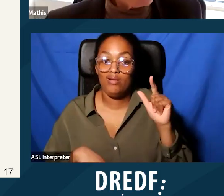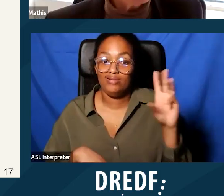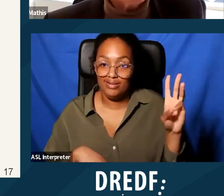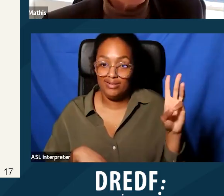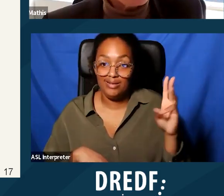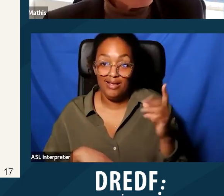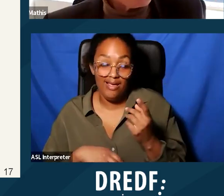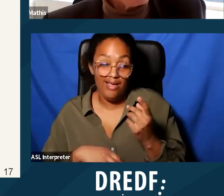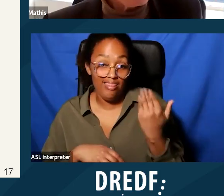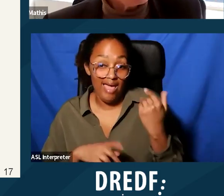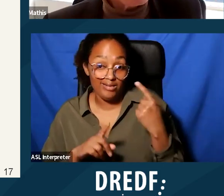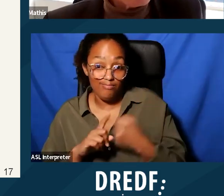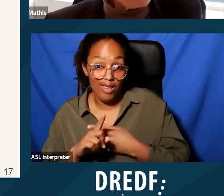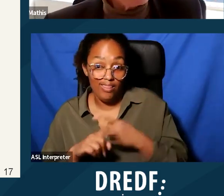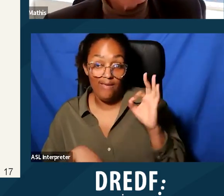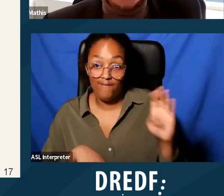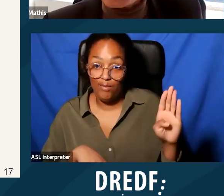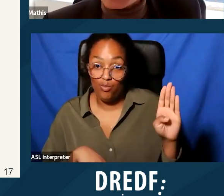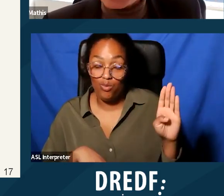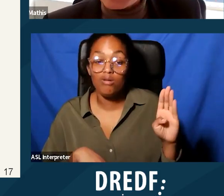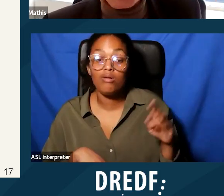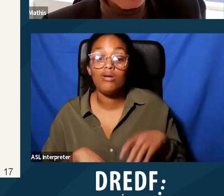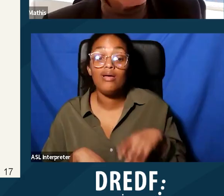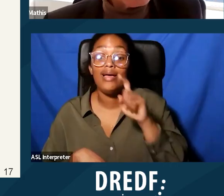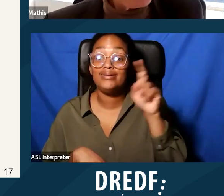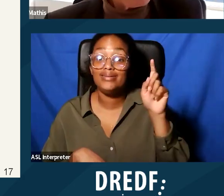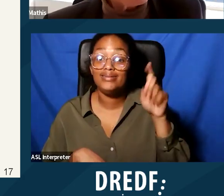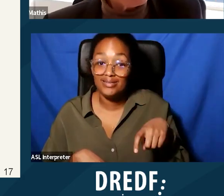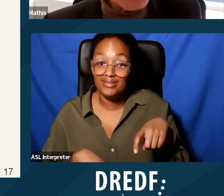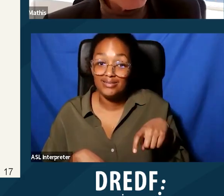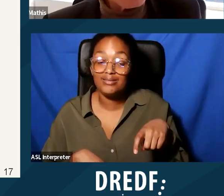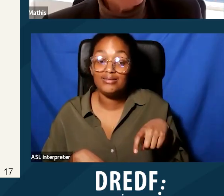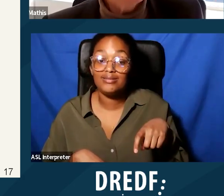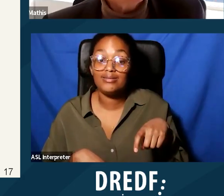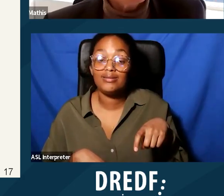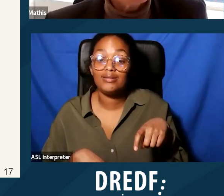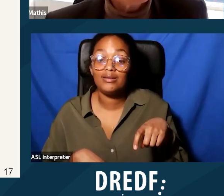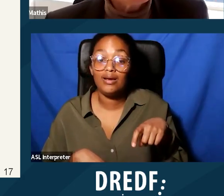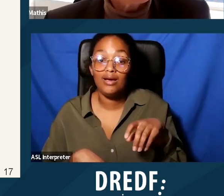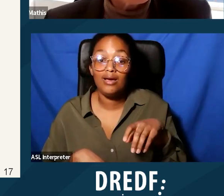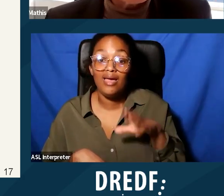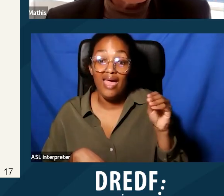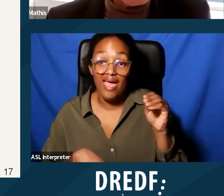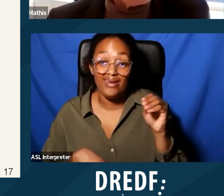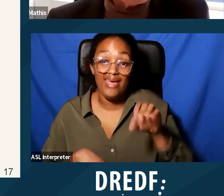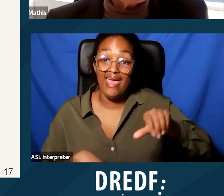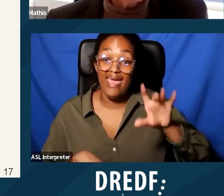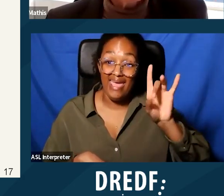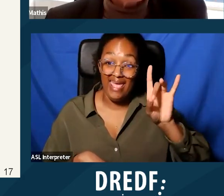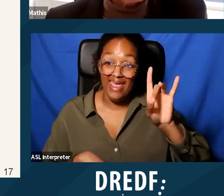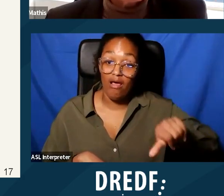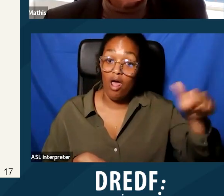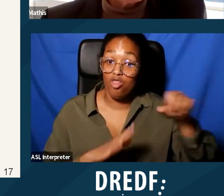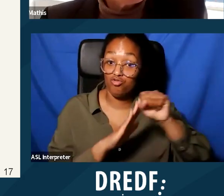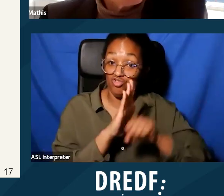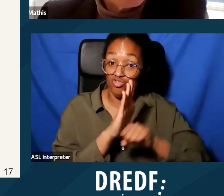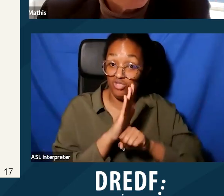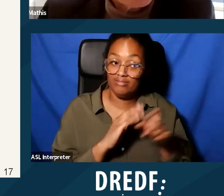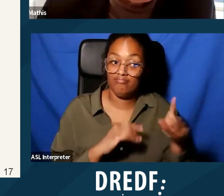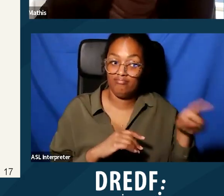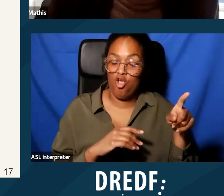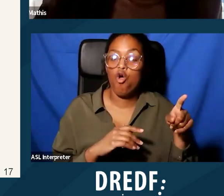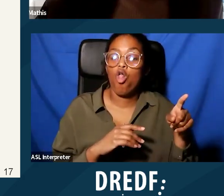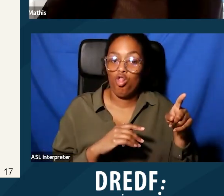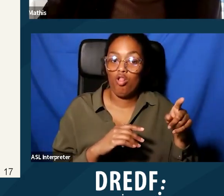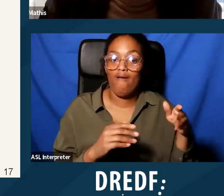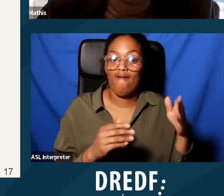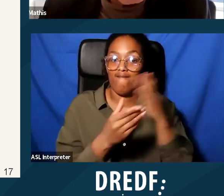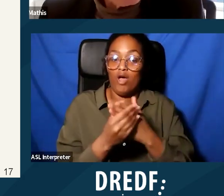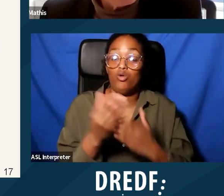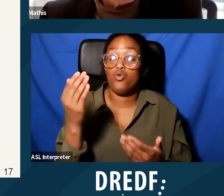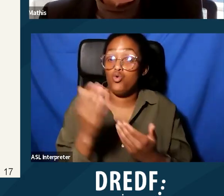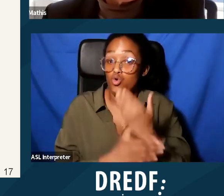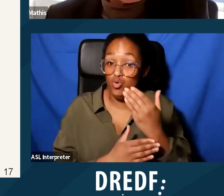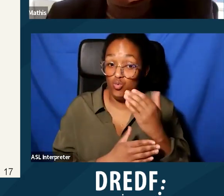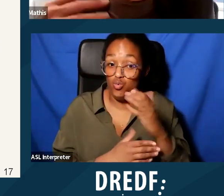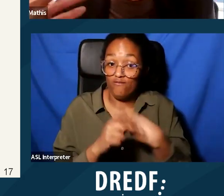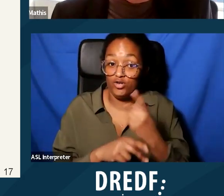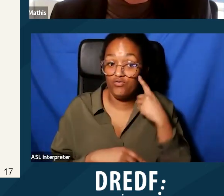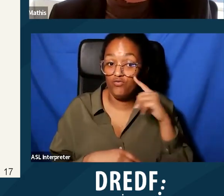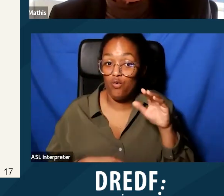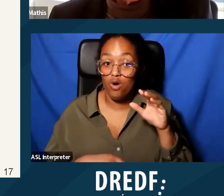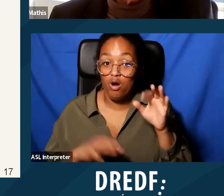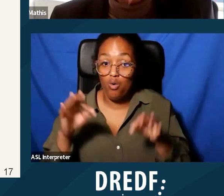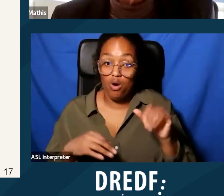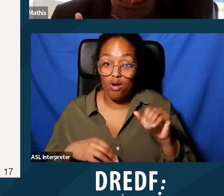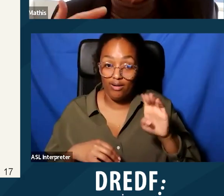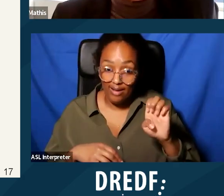So, in 2026, last month, in February, Texas and eight other states filed a new version of